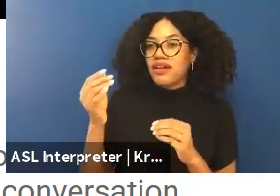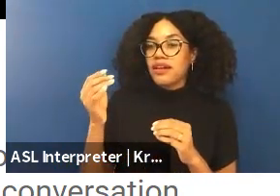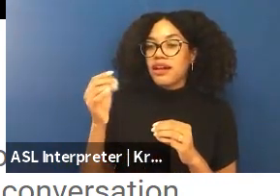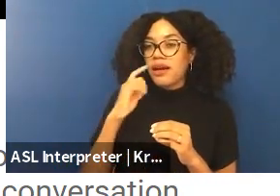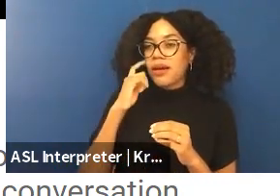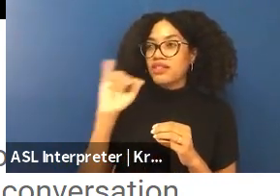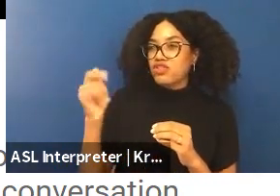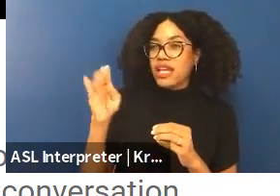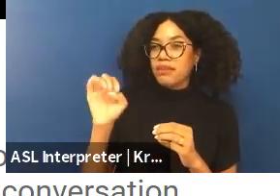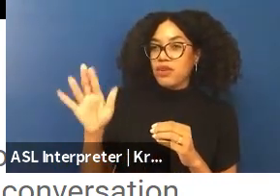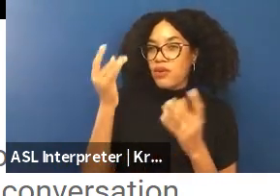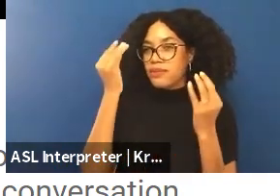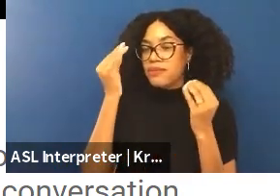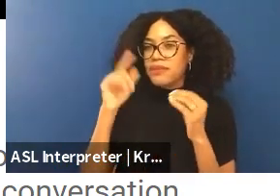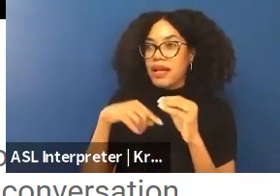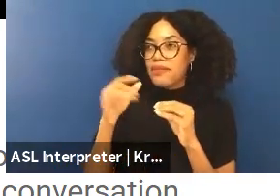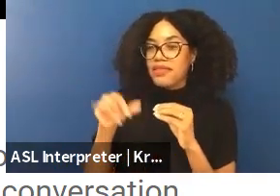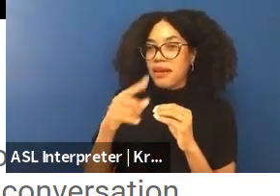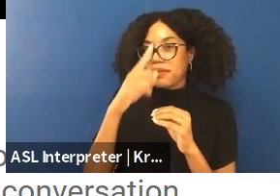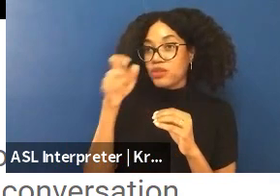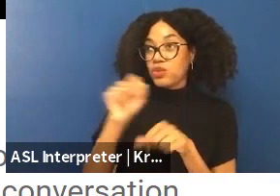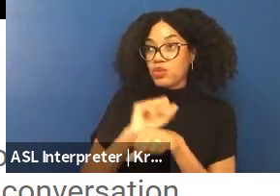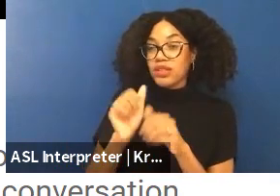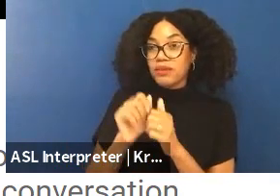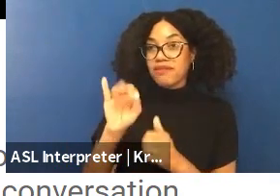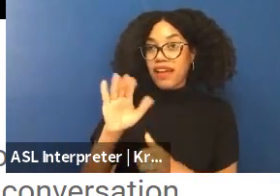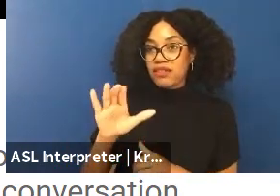Because I think both Lisa and Ruth have touched on an important point: that it's about building